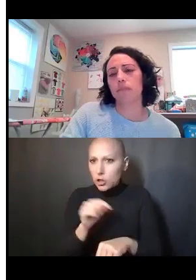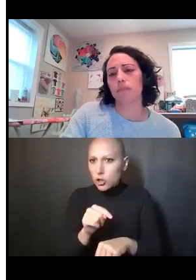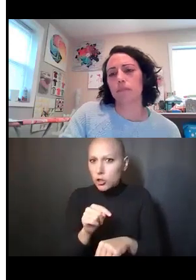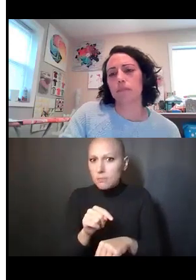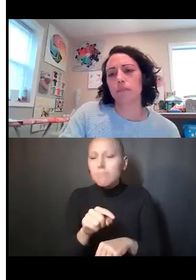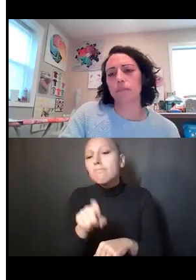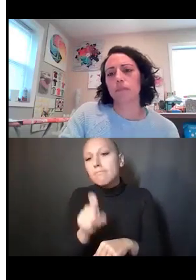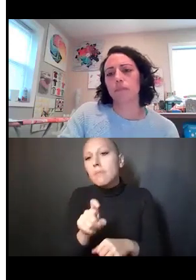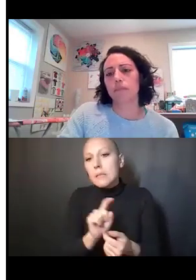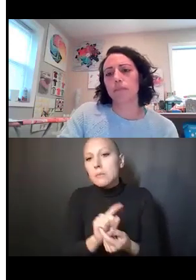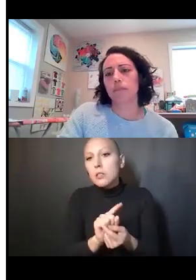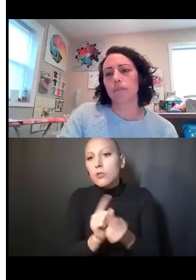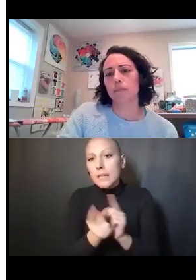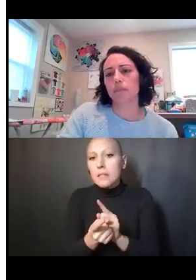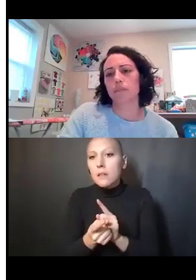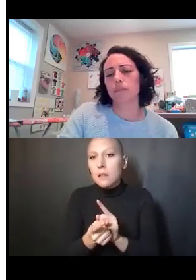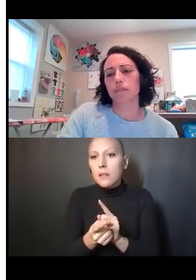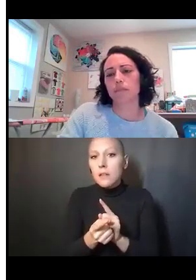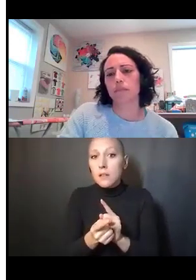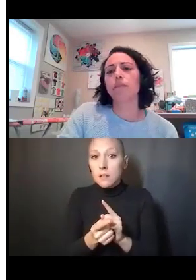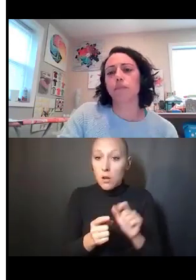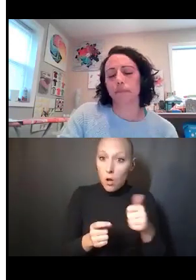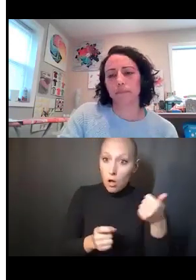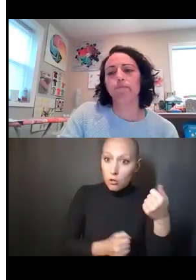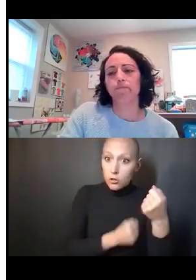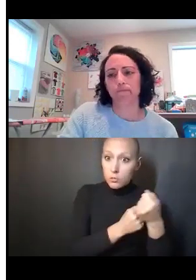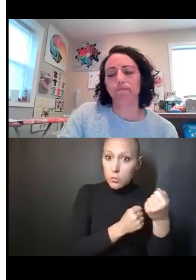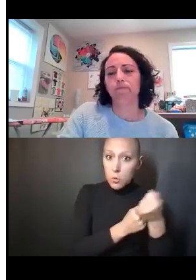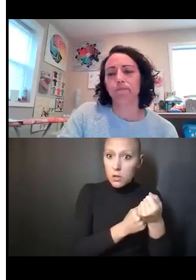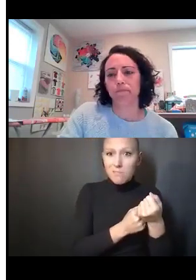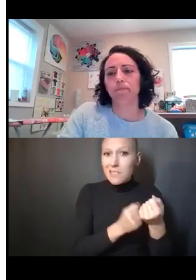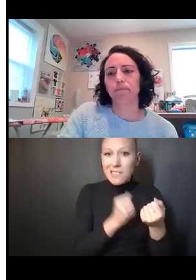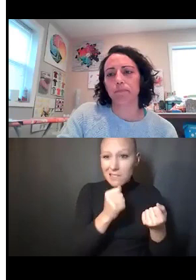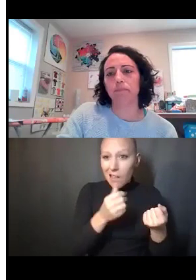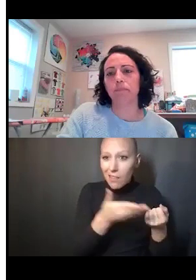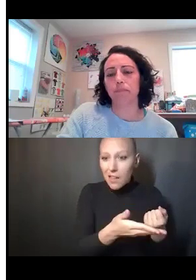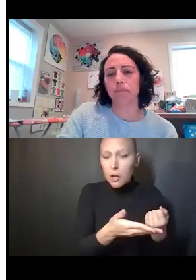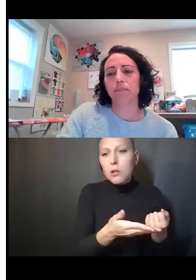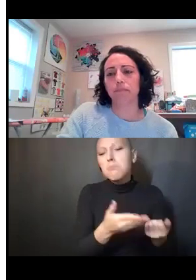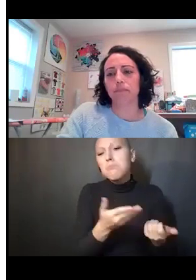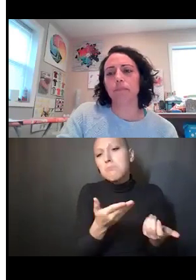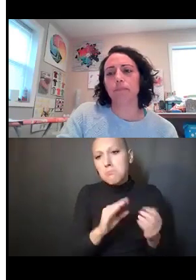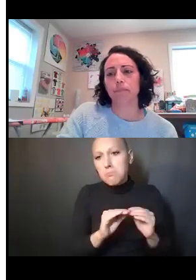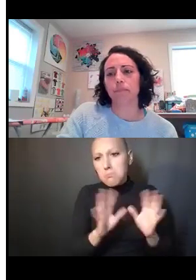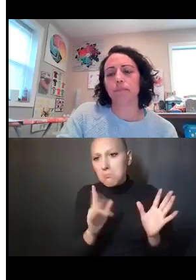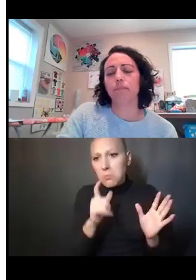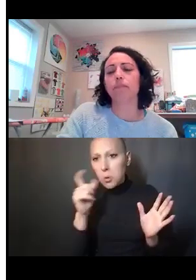If it's not included in other support, then obviously we don't need it. But anything that's reported and disclosed